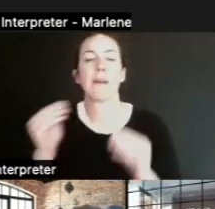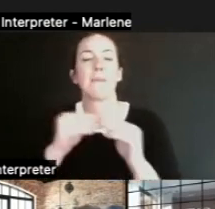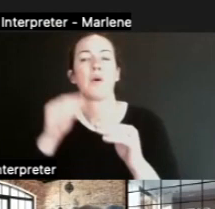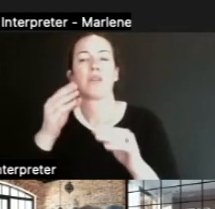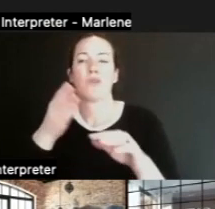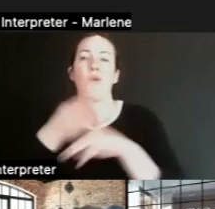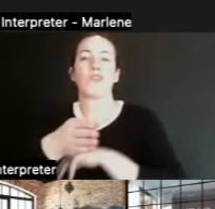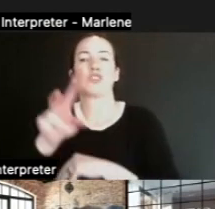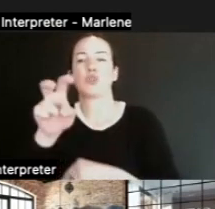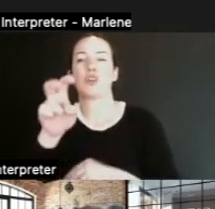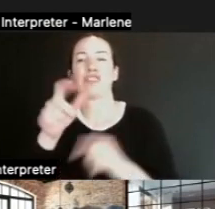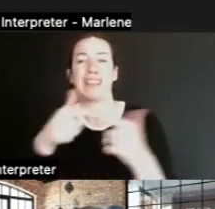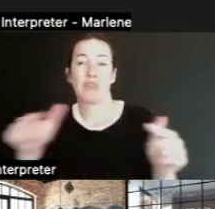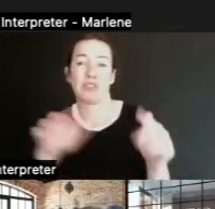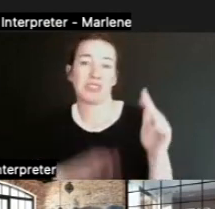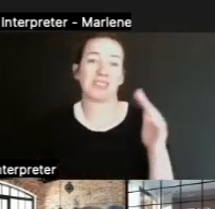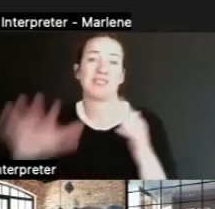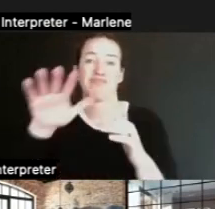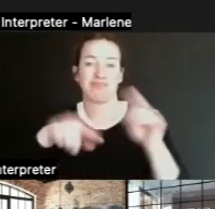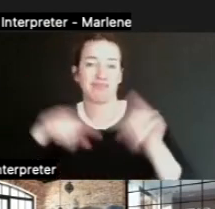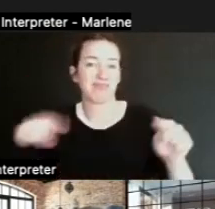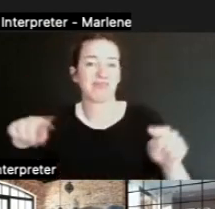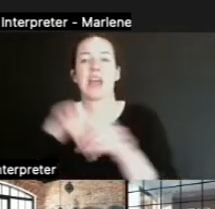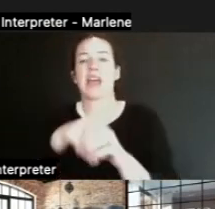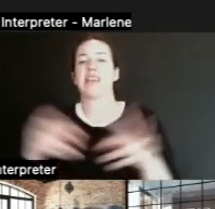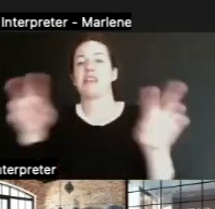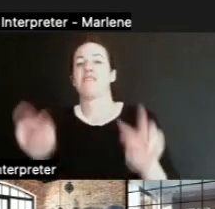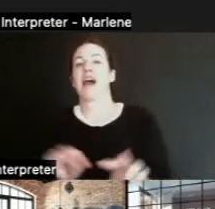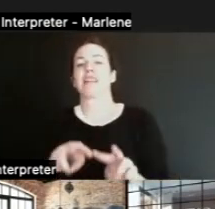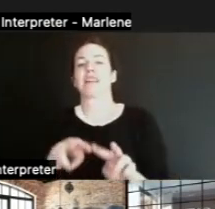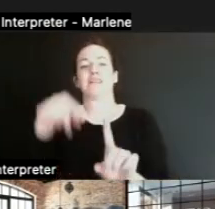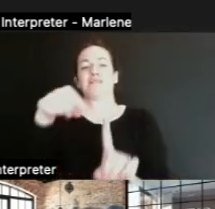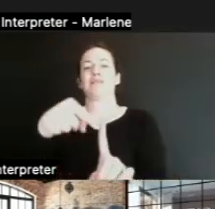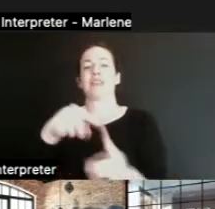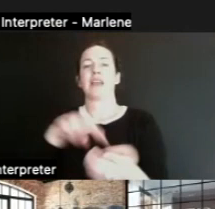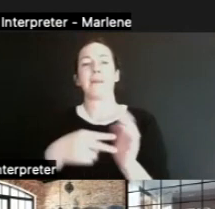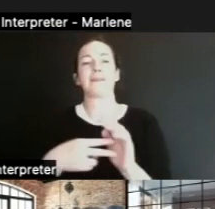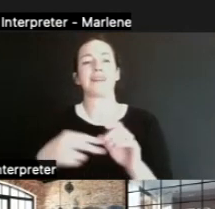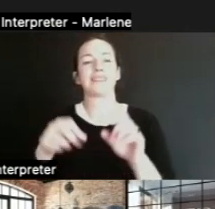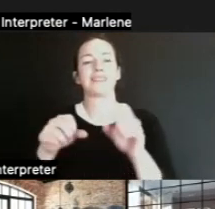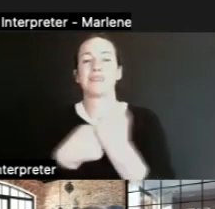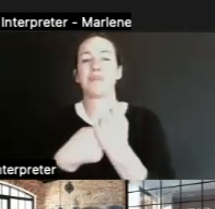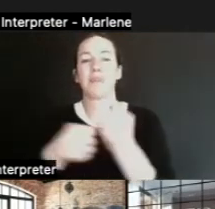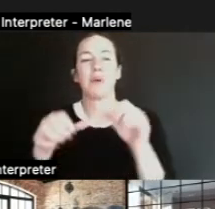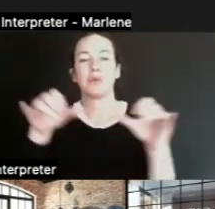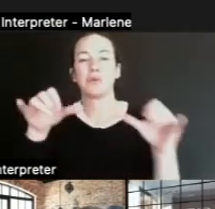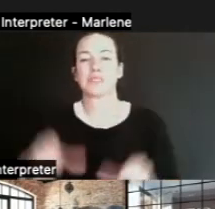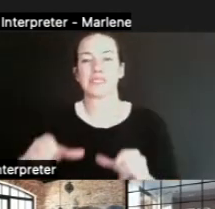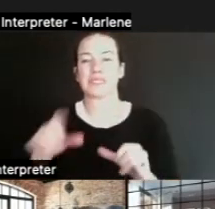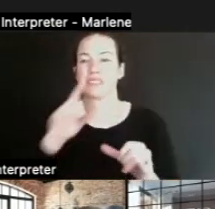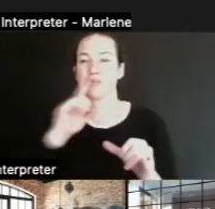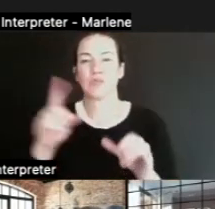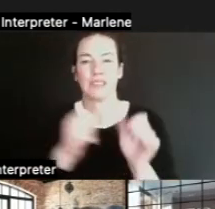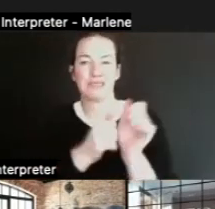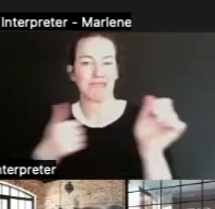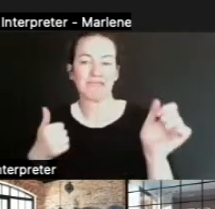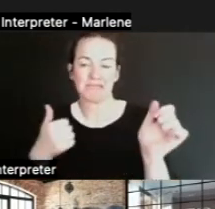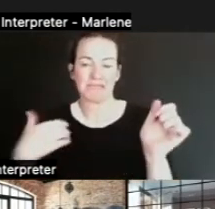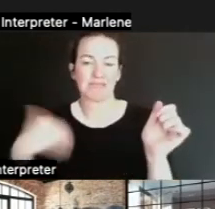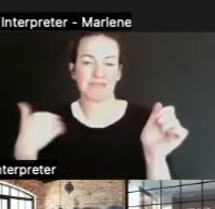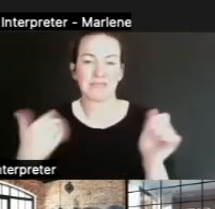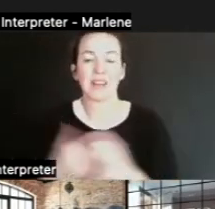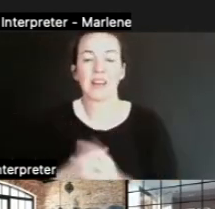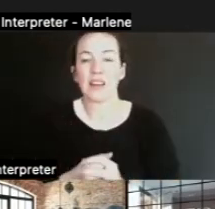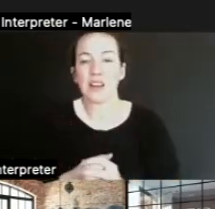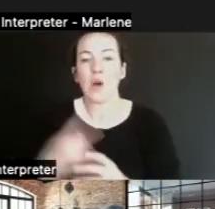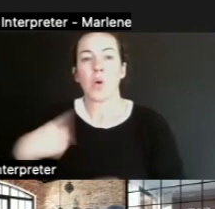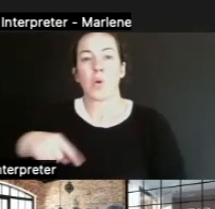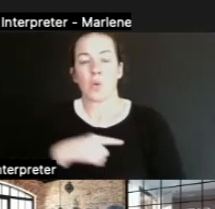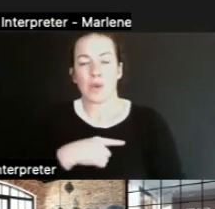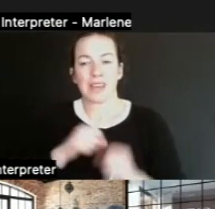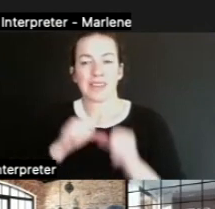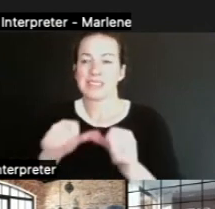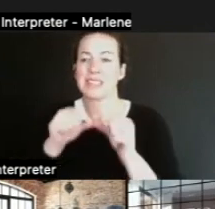languages in the valley. That support system was was really lagging and as we continue on serving